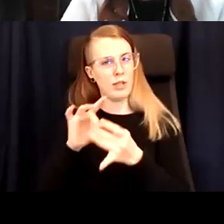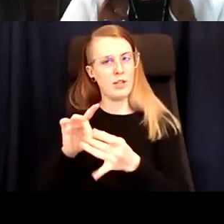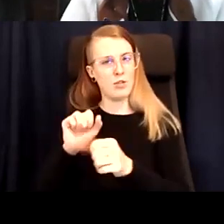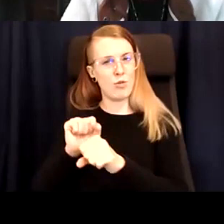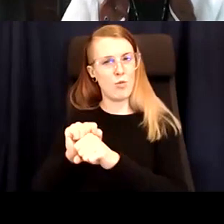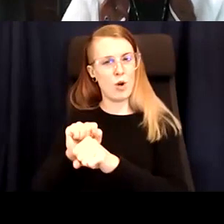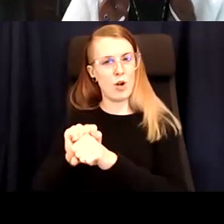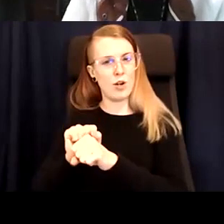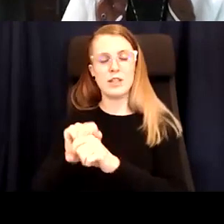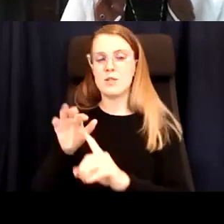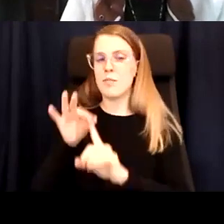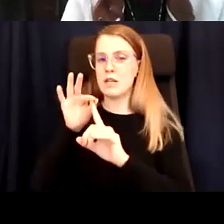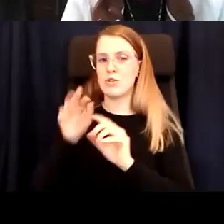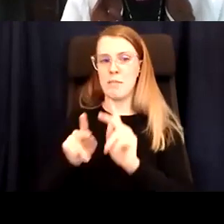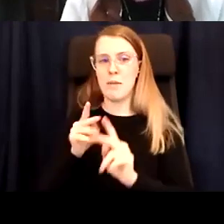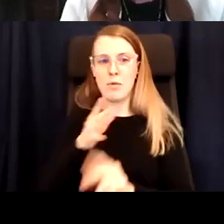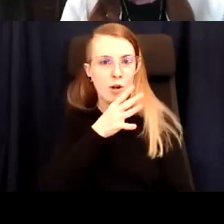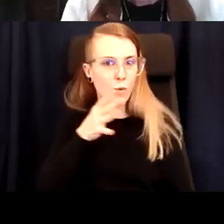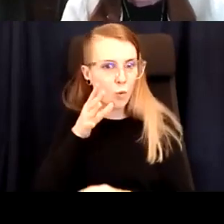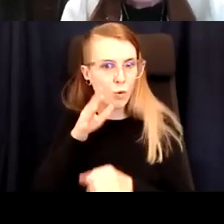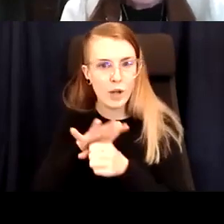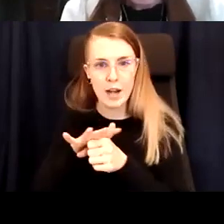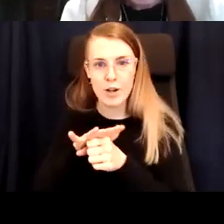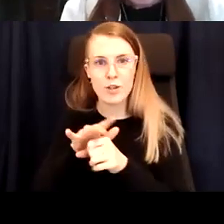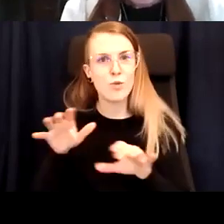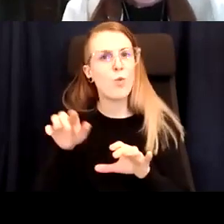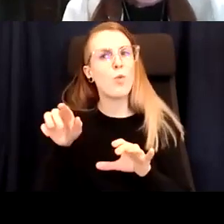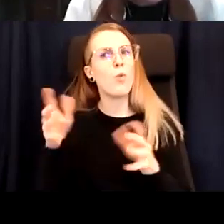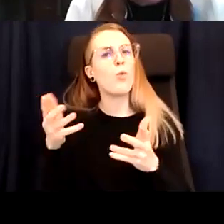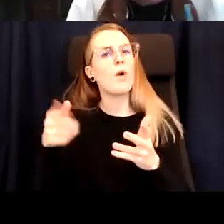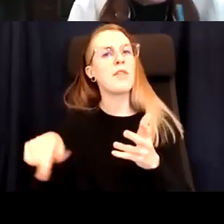in our rural areas, have done to become a CCBHC? Yeah.